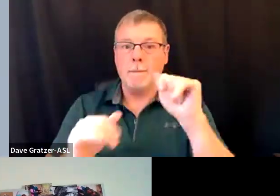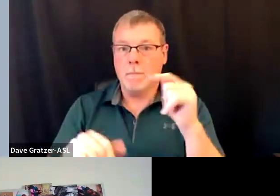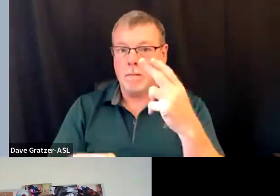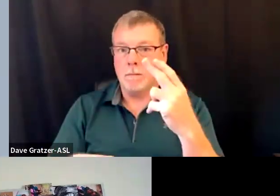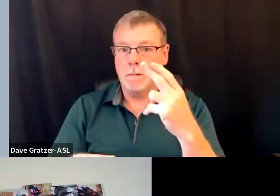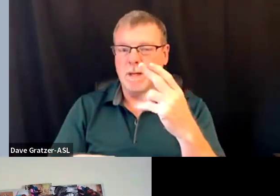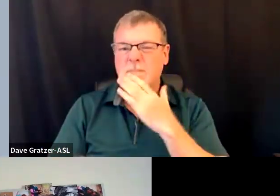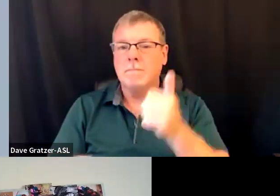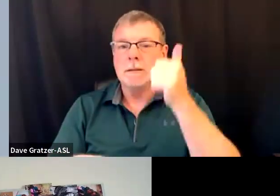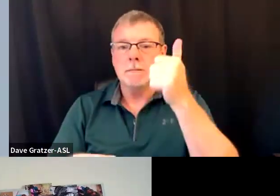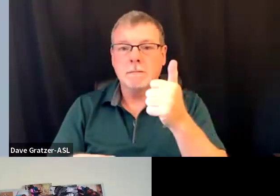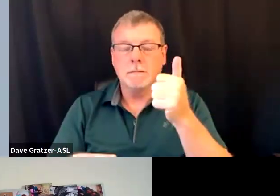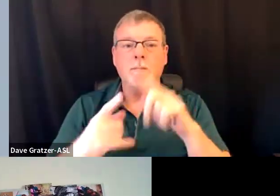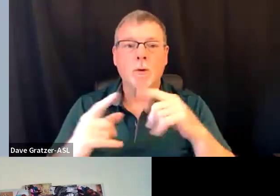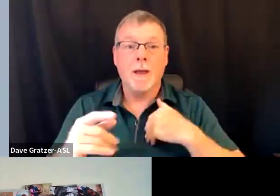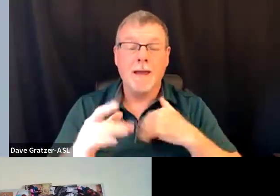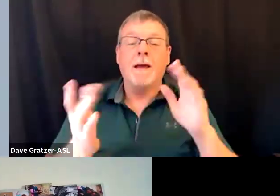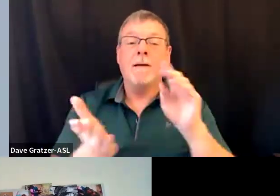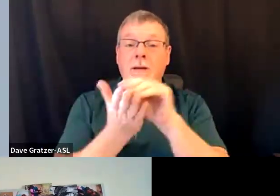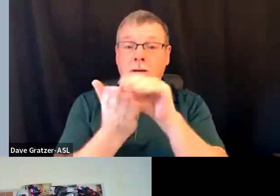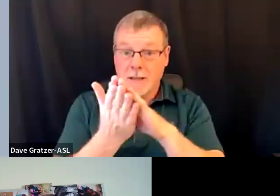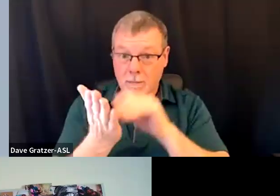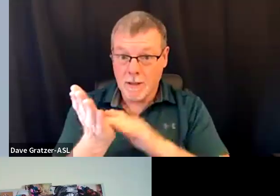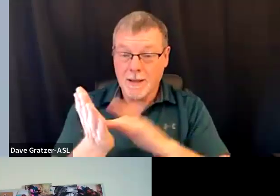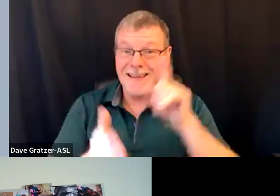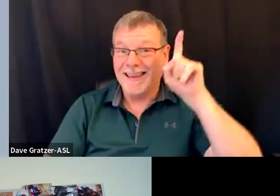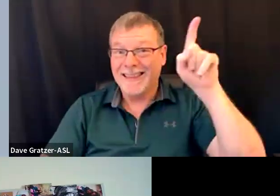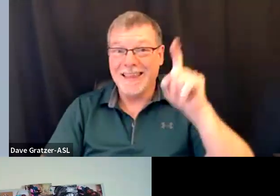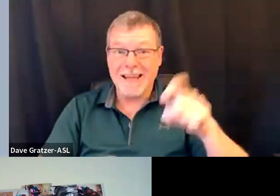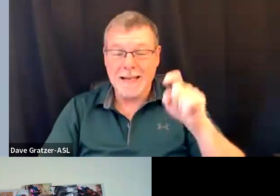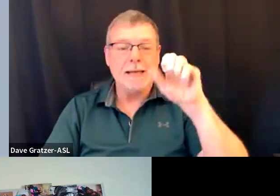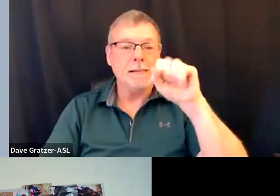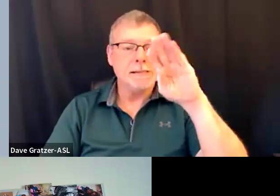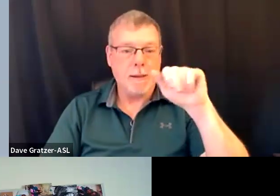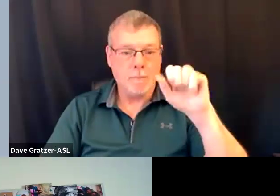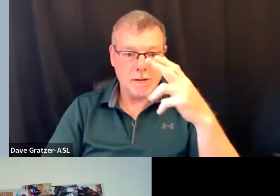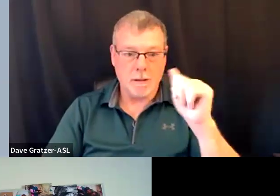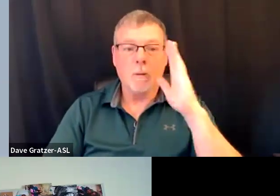that you will have the documentation that they will need, that SAMHSA will need when they're doing that audit.